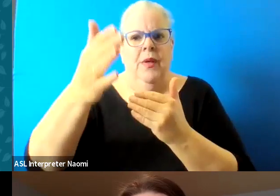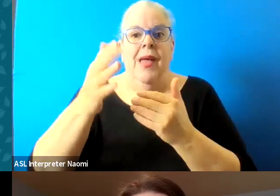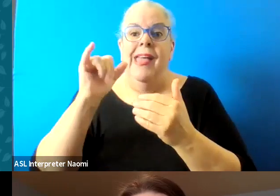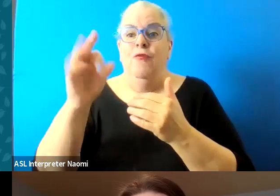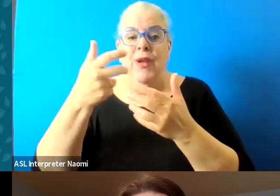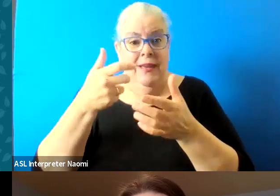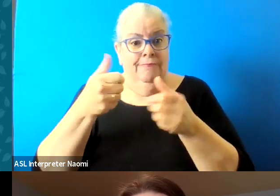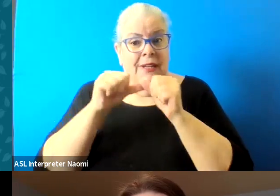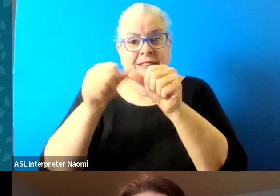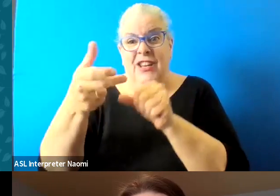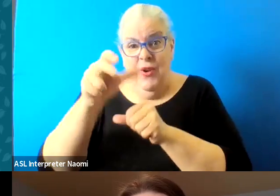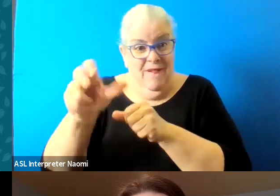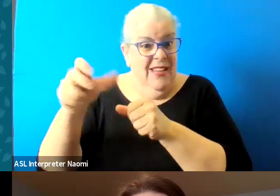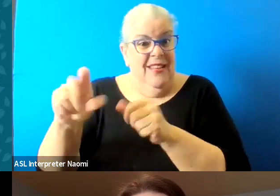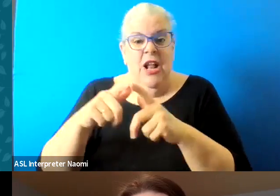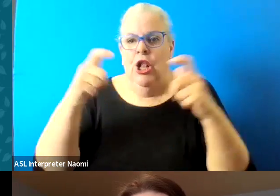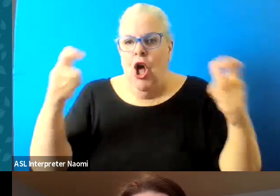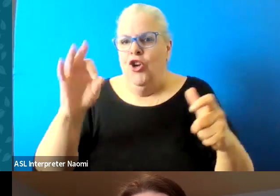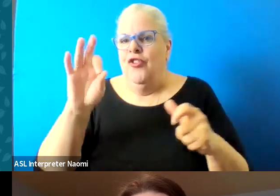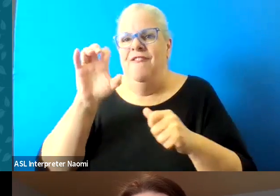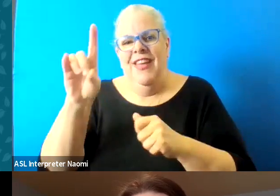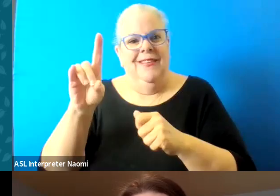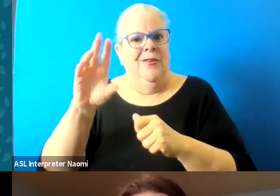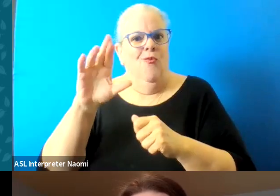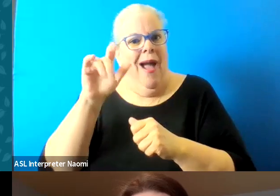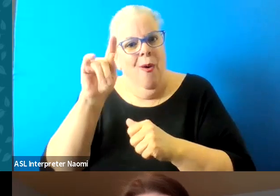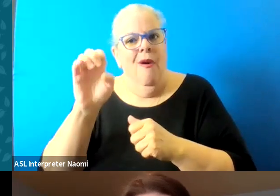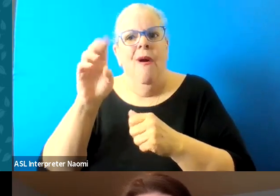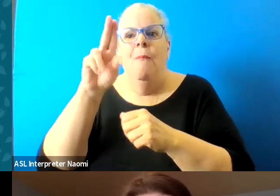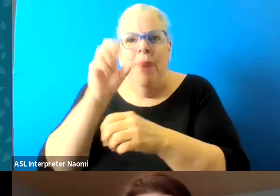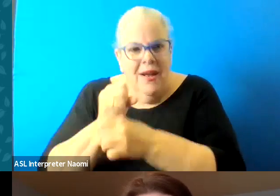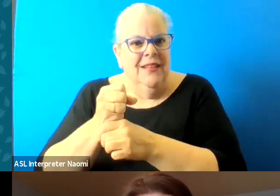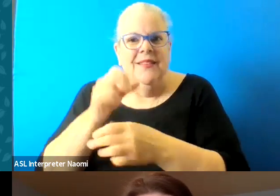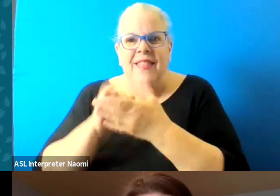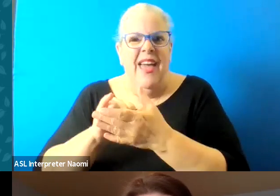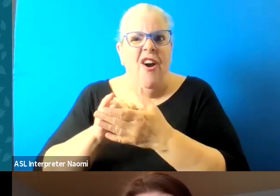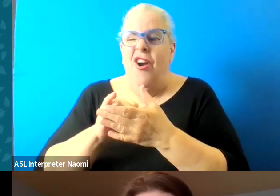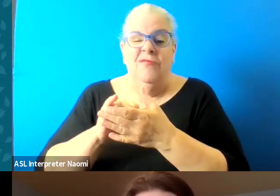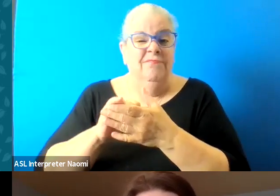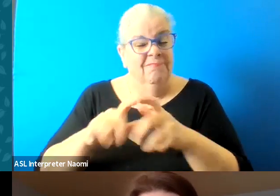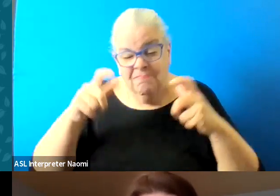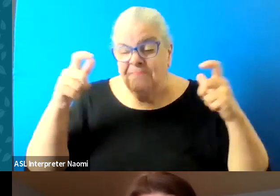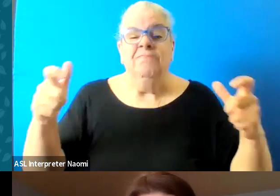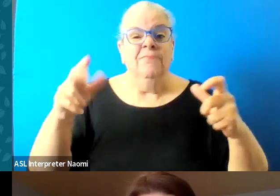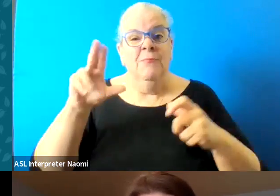these large fixed route buses that are a hub and spoke that have to go to downtown